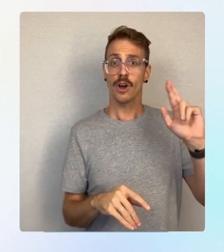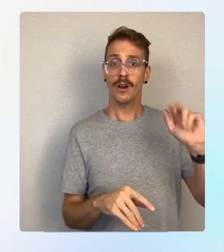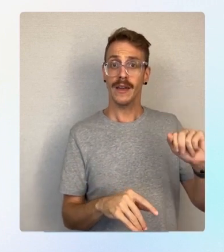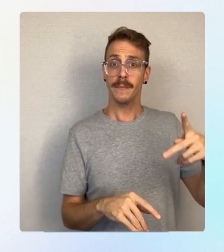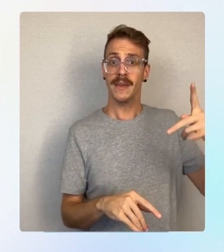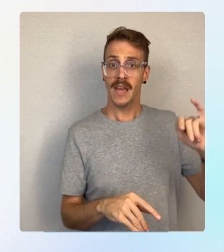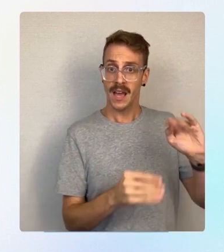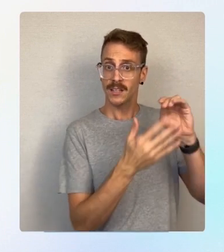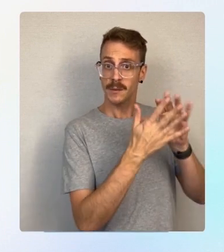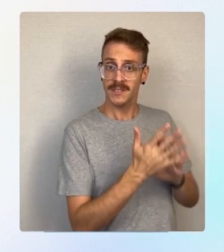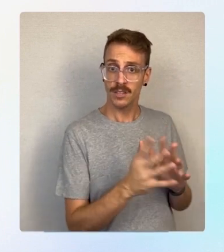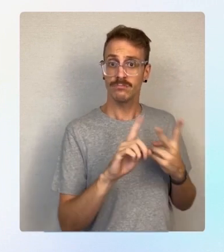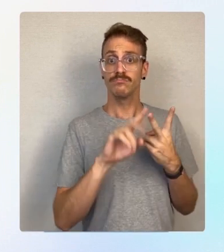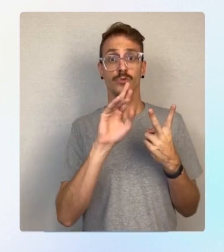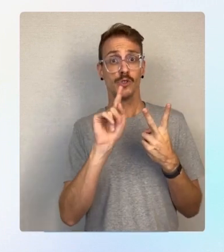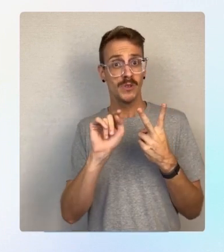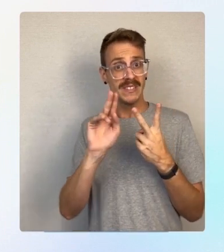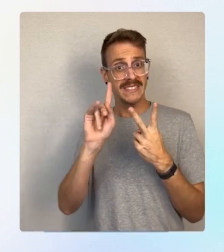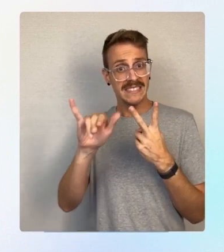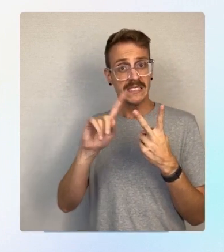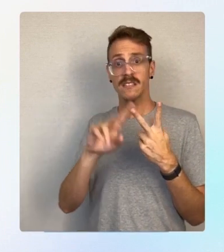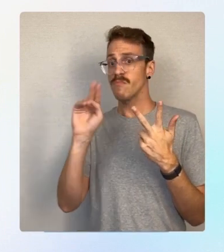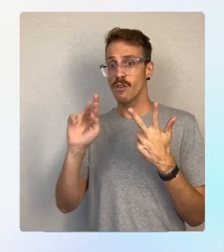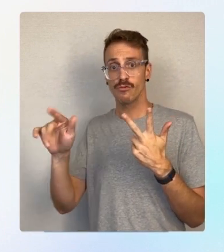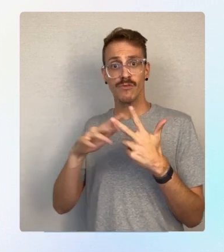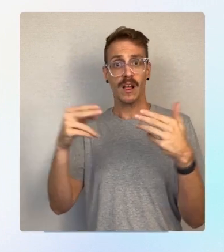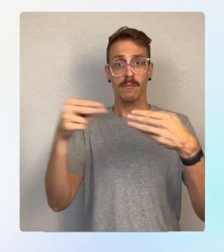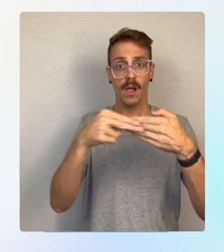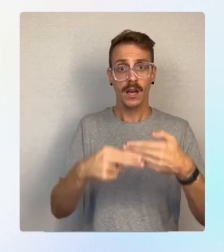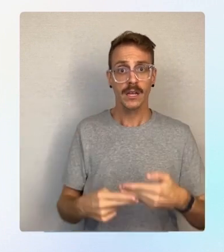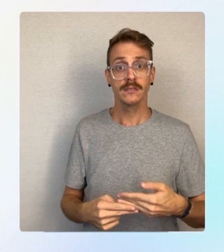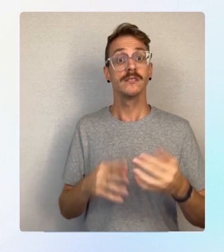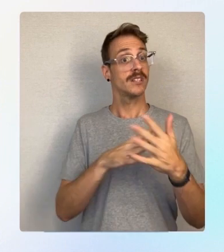Unity and Unreal plugins, guidance on best practices,